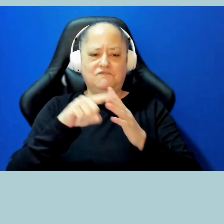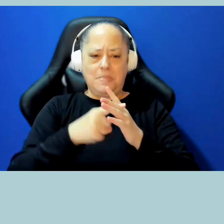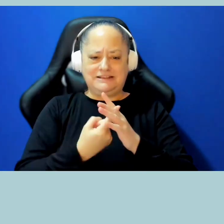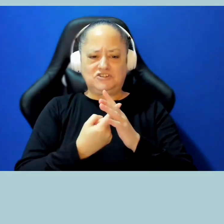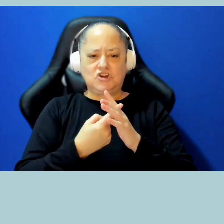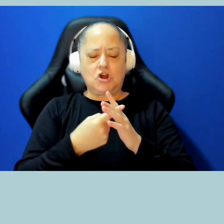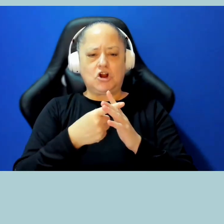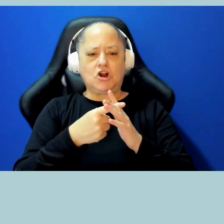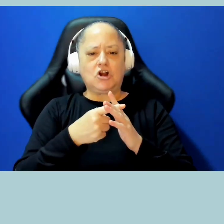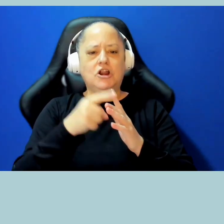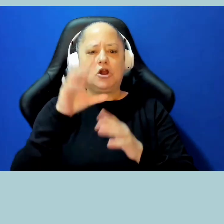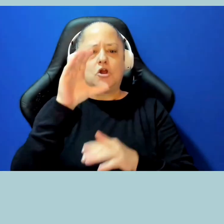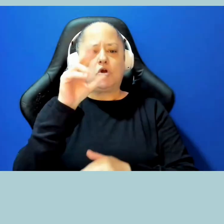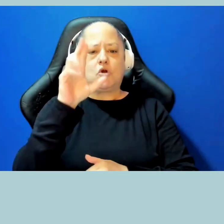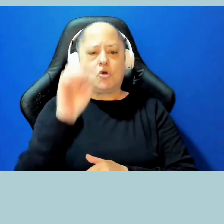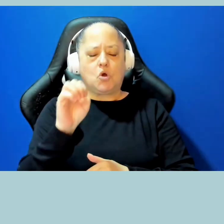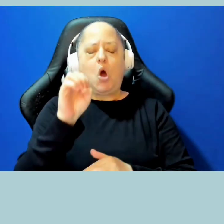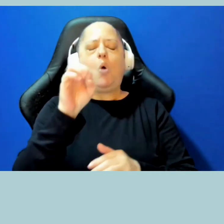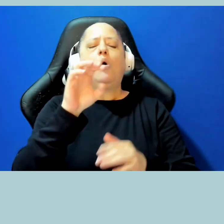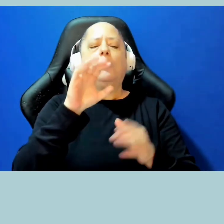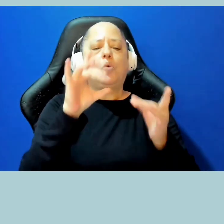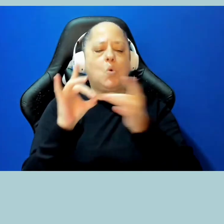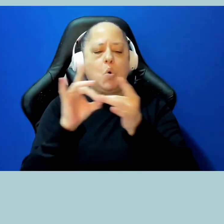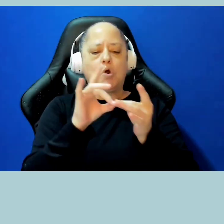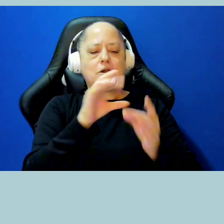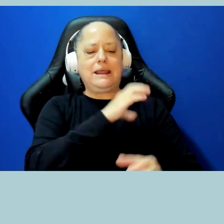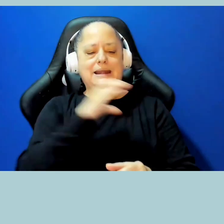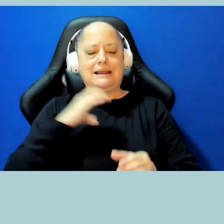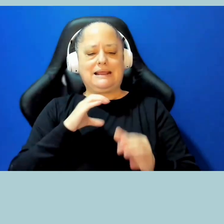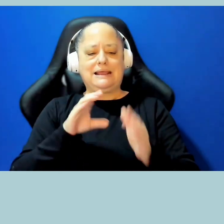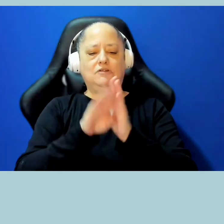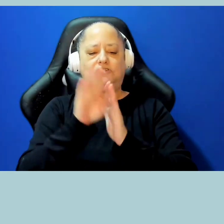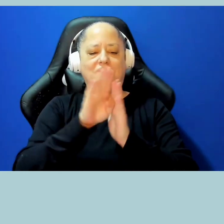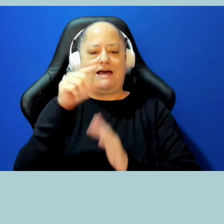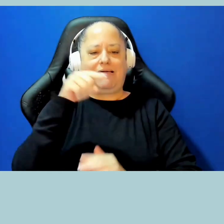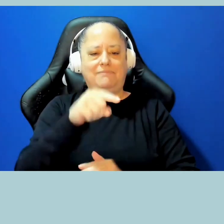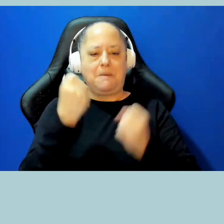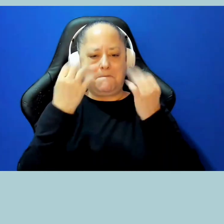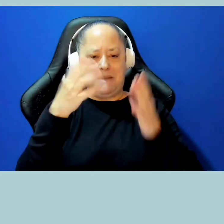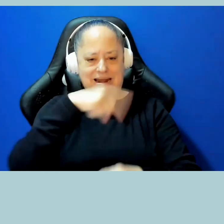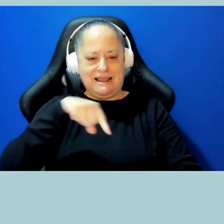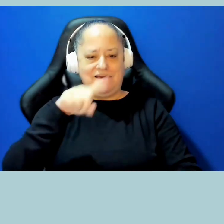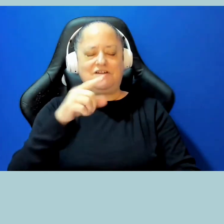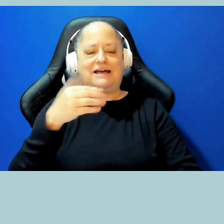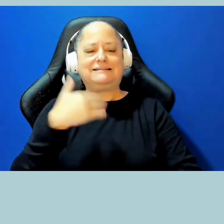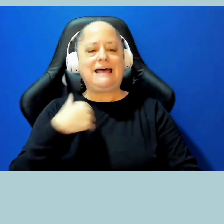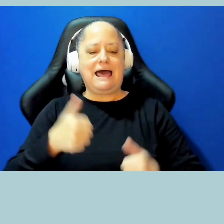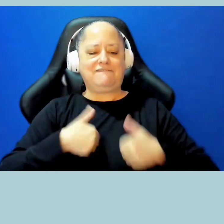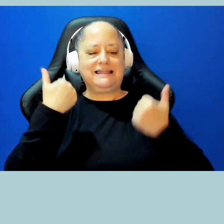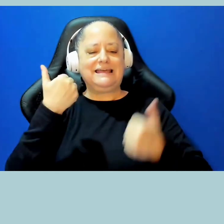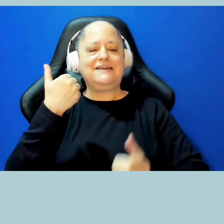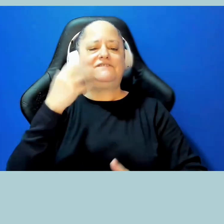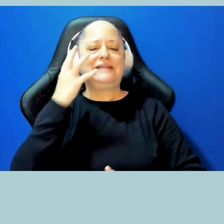coordinating committee that was responsible for developing this, many of us have disabilities and lived experience. so it was important to us to have